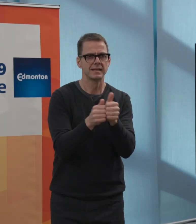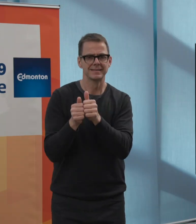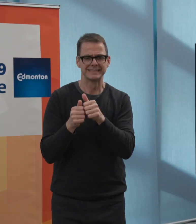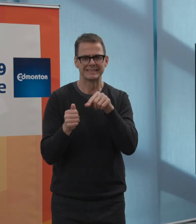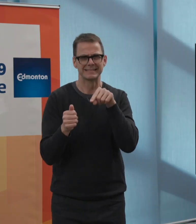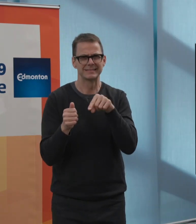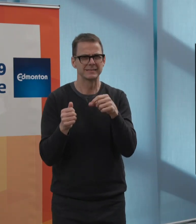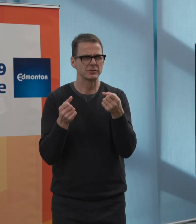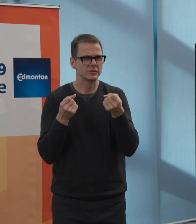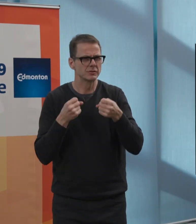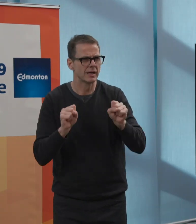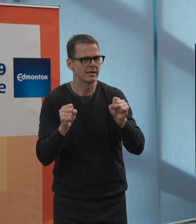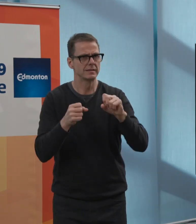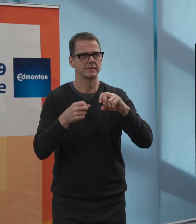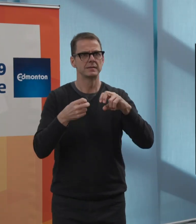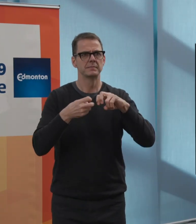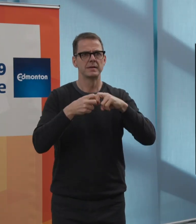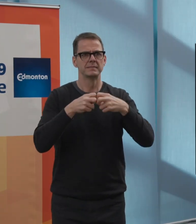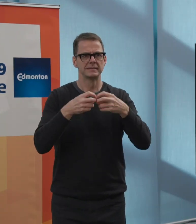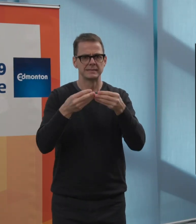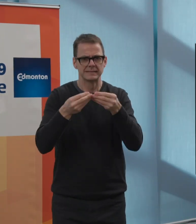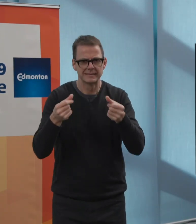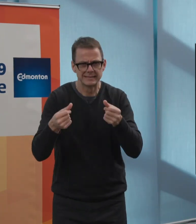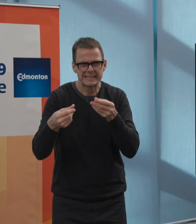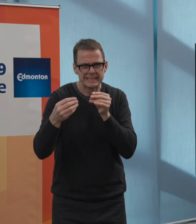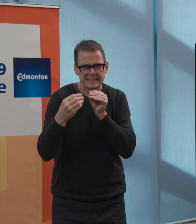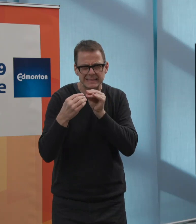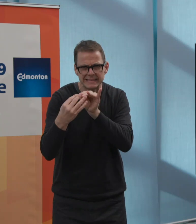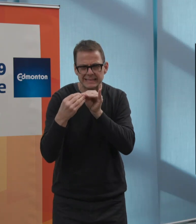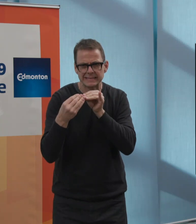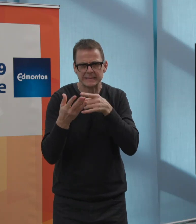understanding which outlines several agree upon terms and conditions to